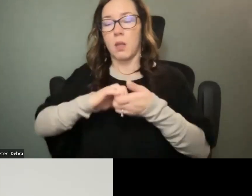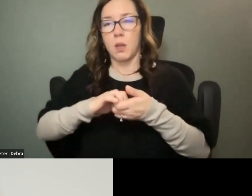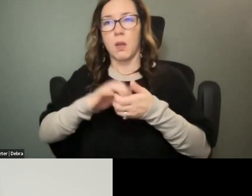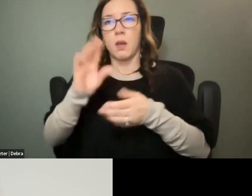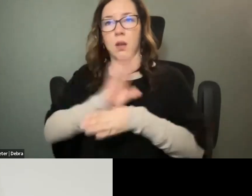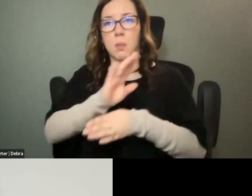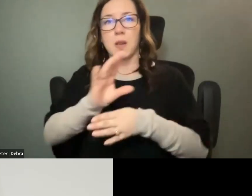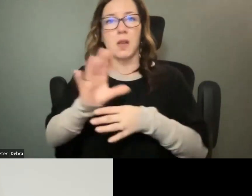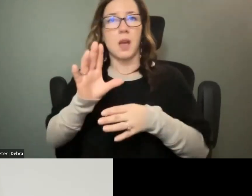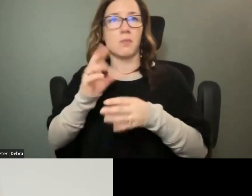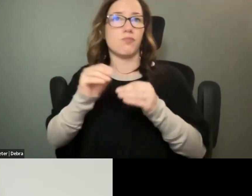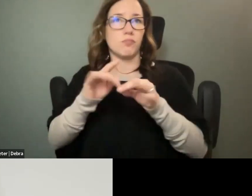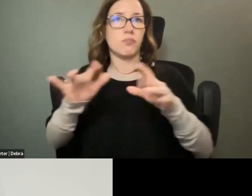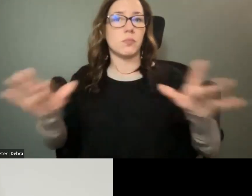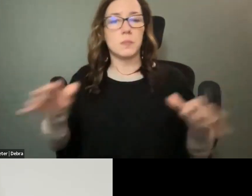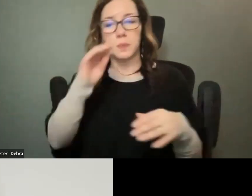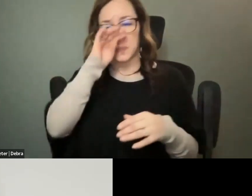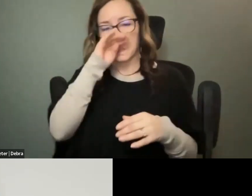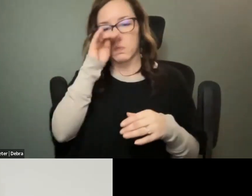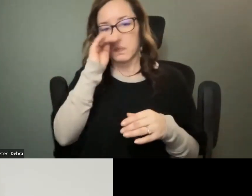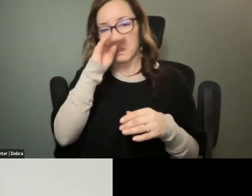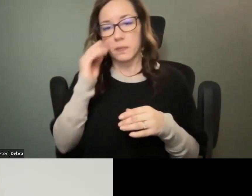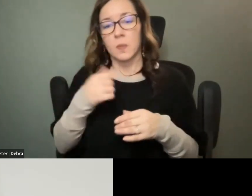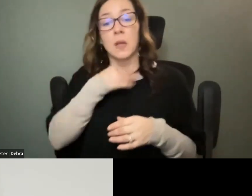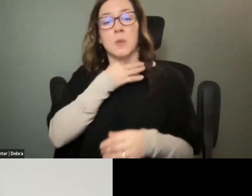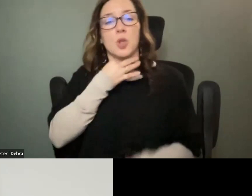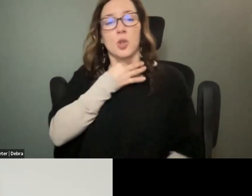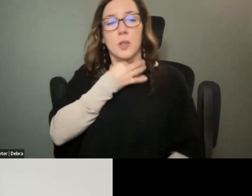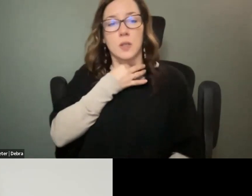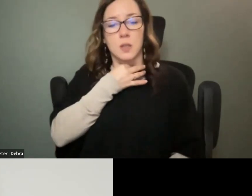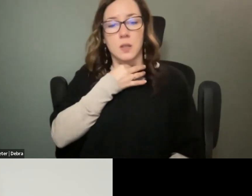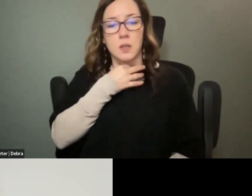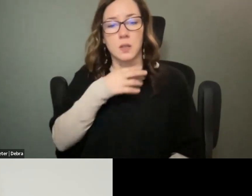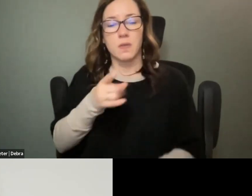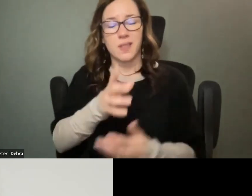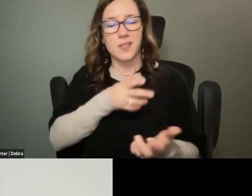analogs and so uh what what I'm curious